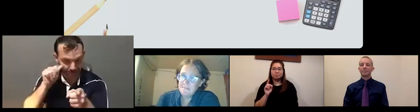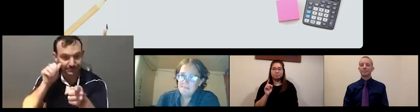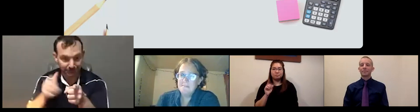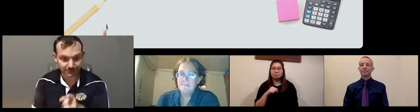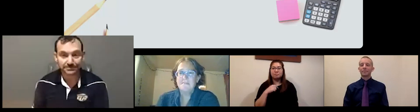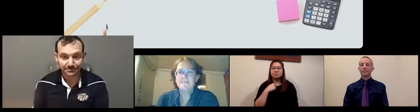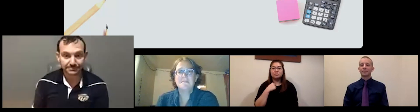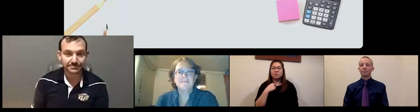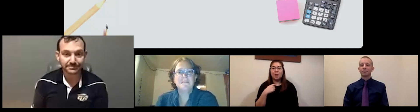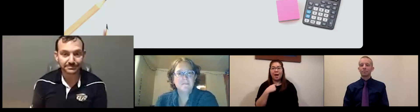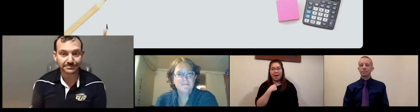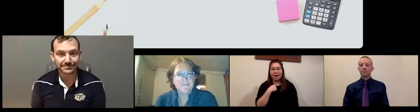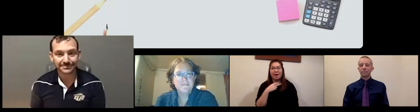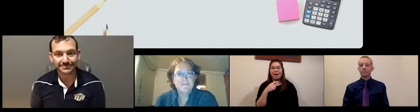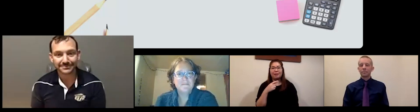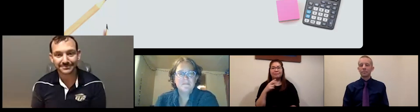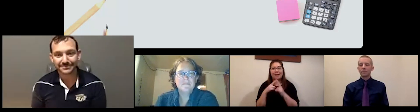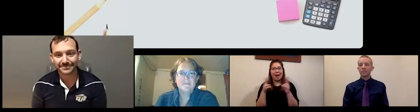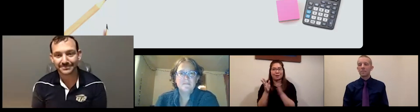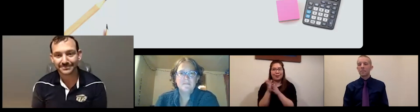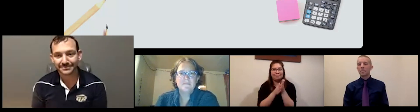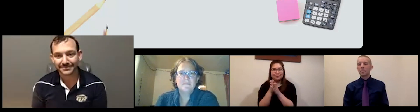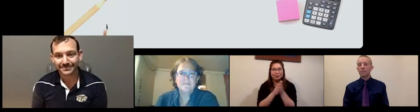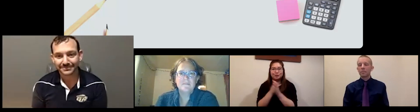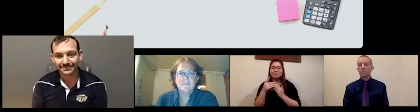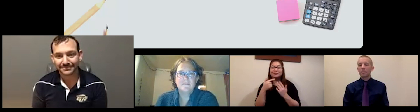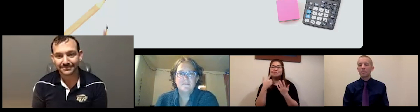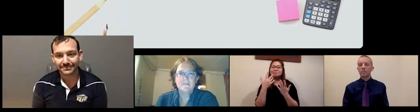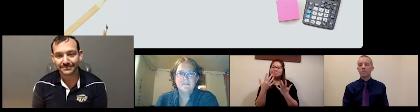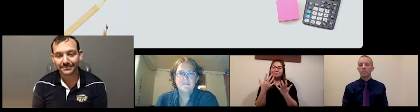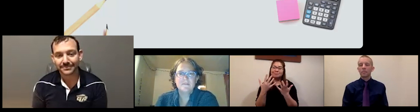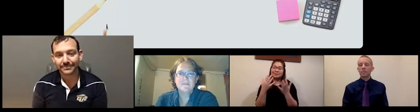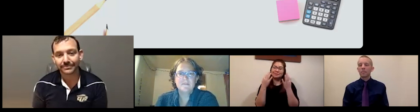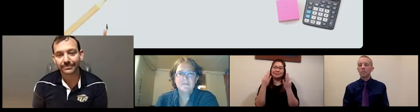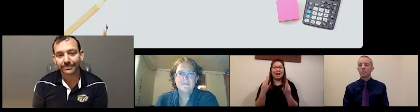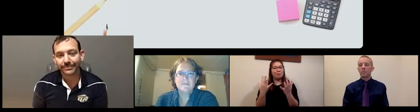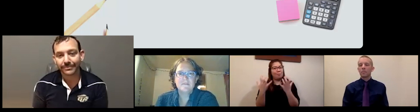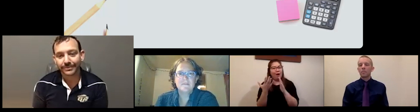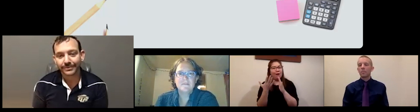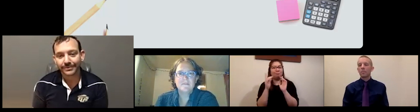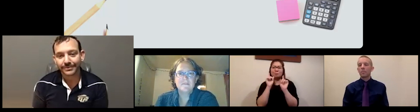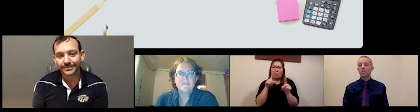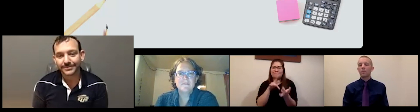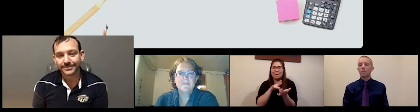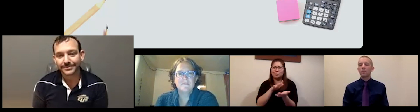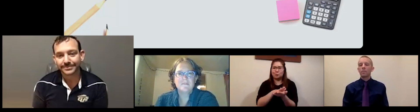I’m very ambitious. I decided I wanted to go to medical school.